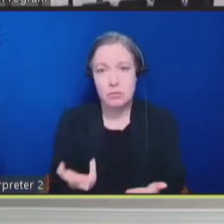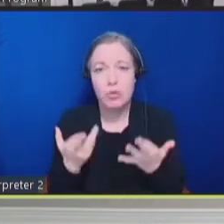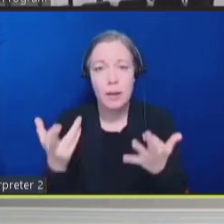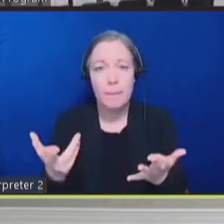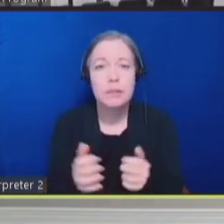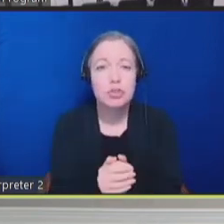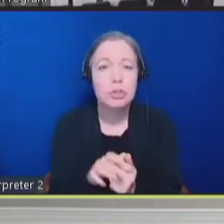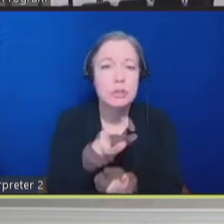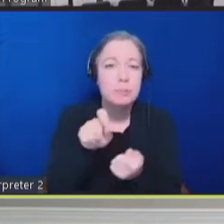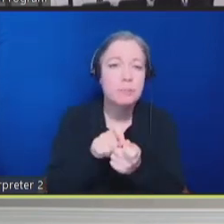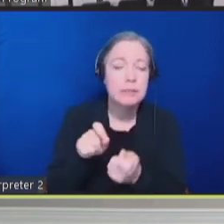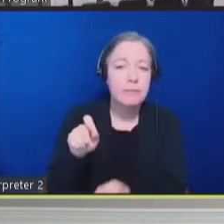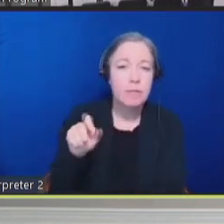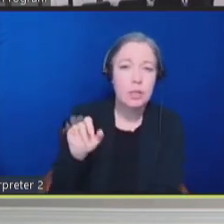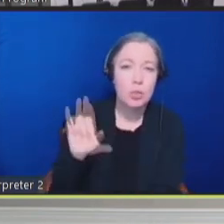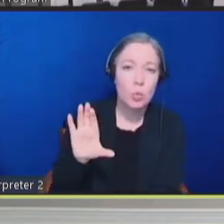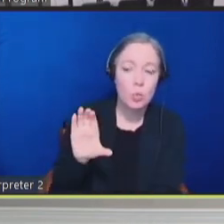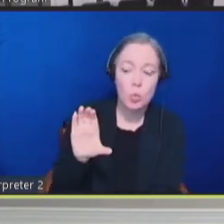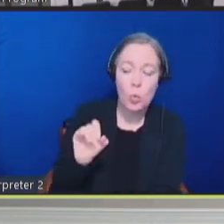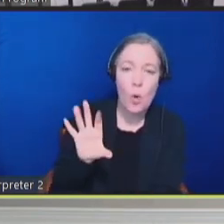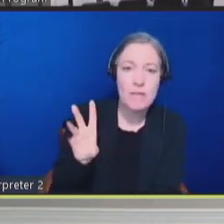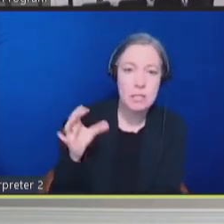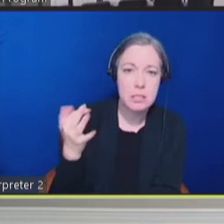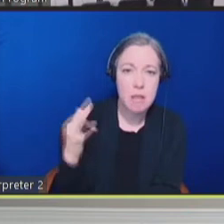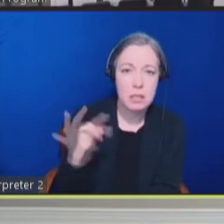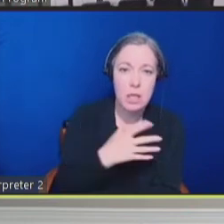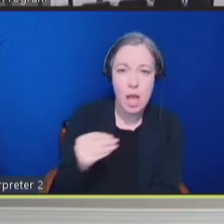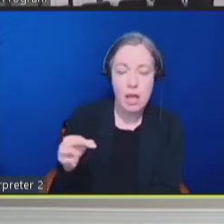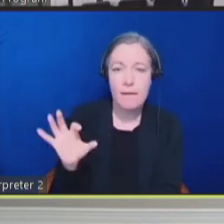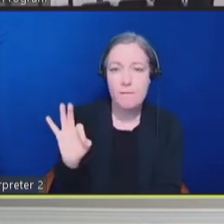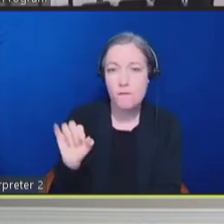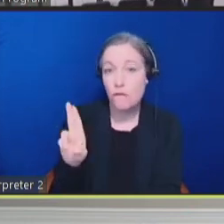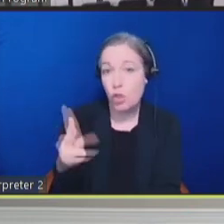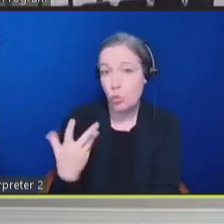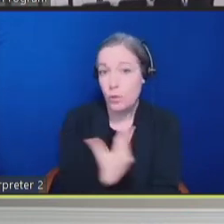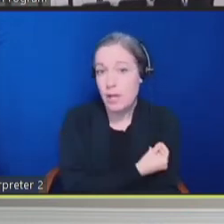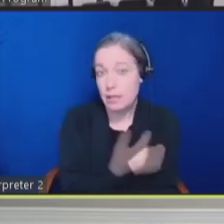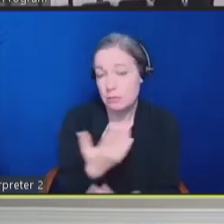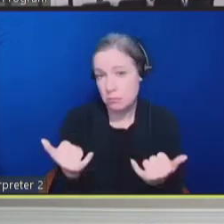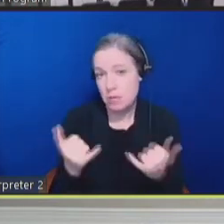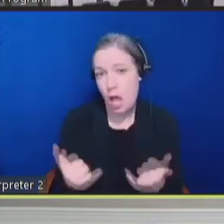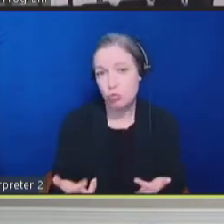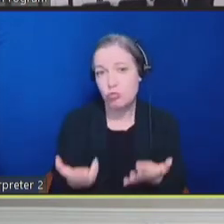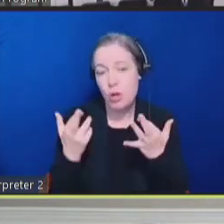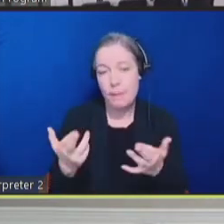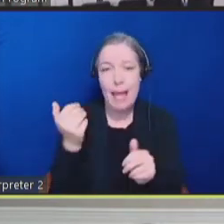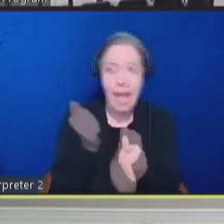COVID-19 and flu vaccines, which are now recommended for everyone 6 months and older.